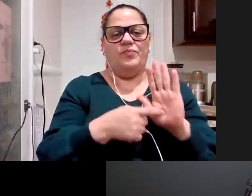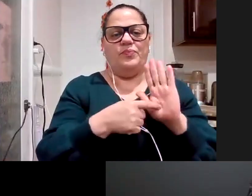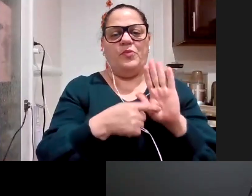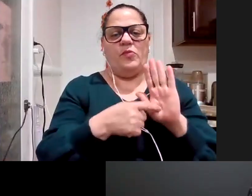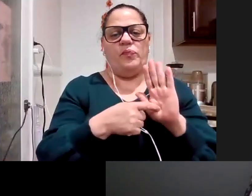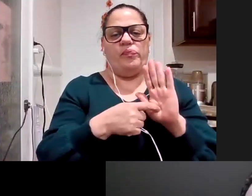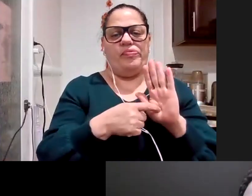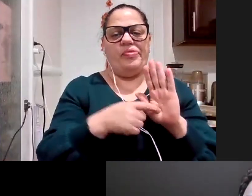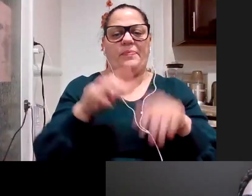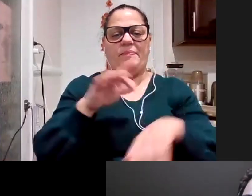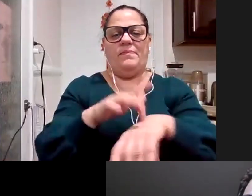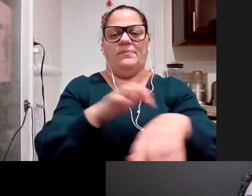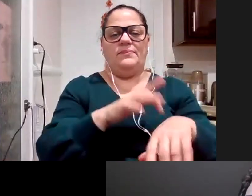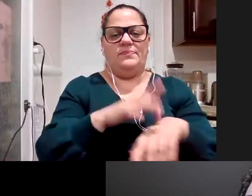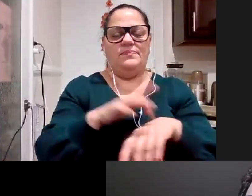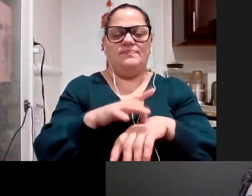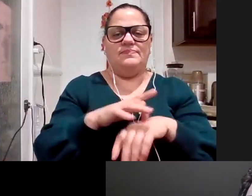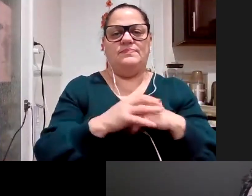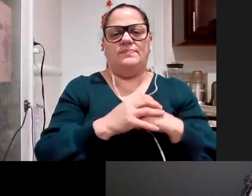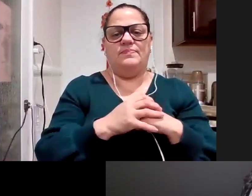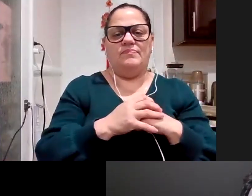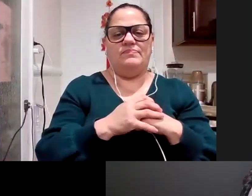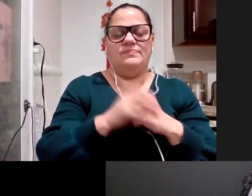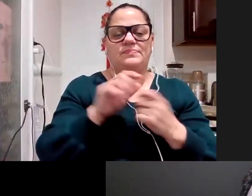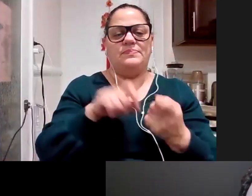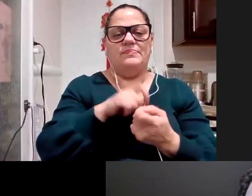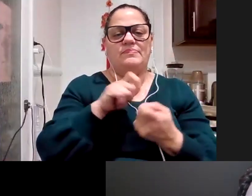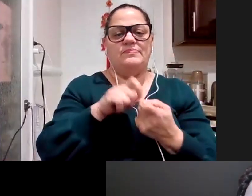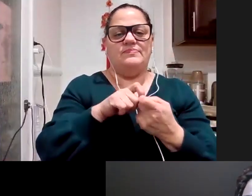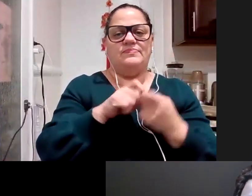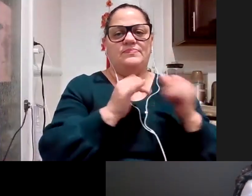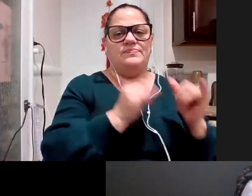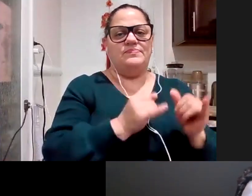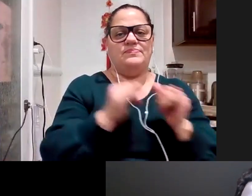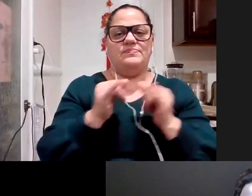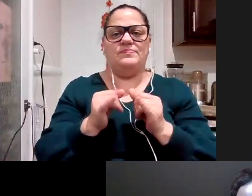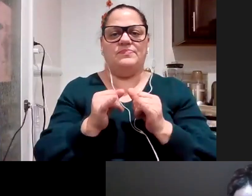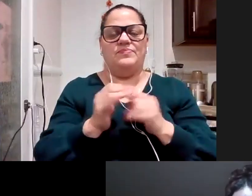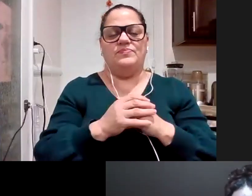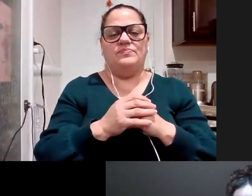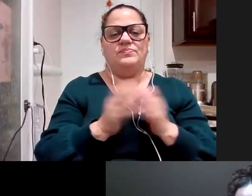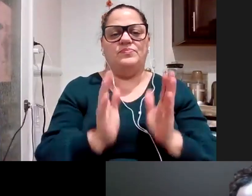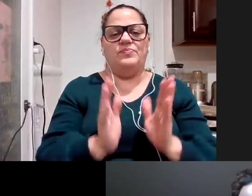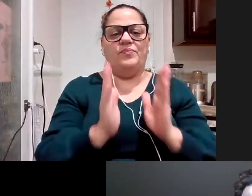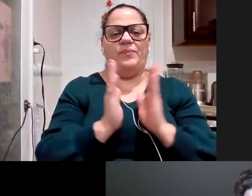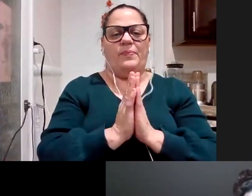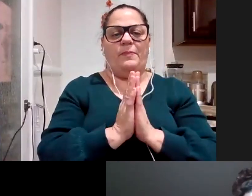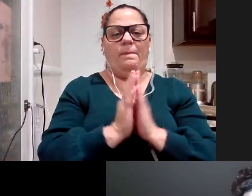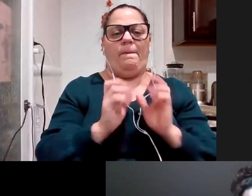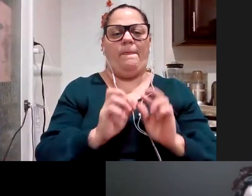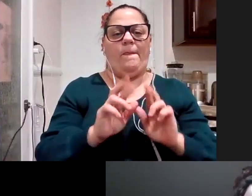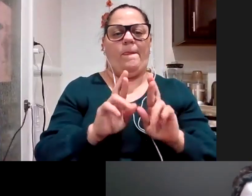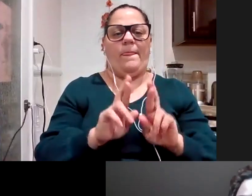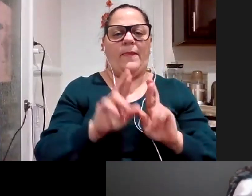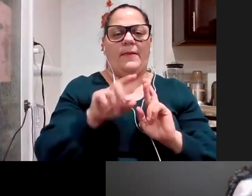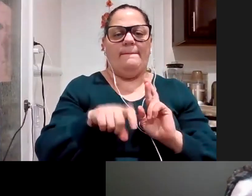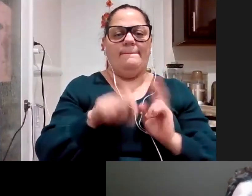can actually touch. Um, this is specifically for individuals that request it or need help